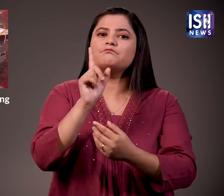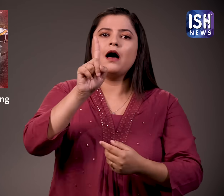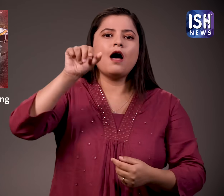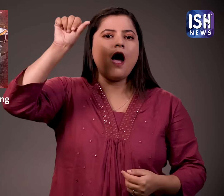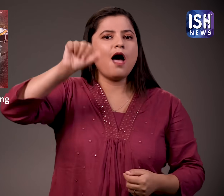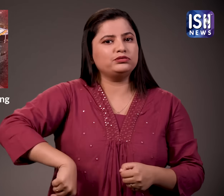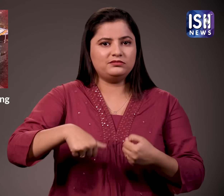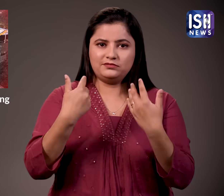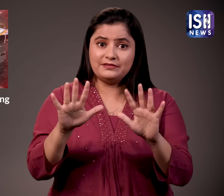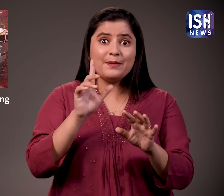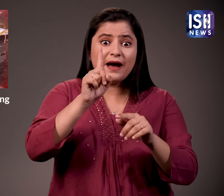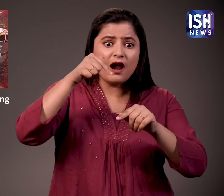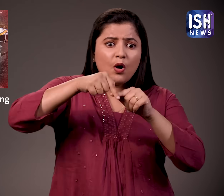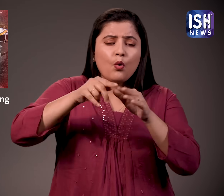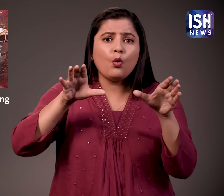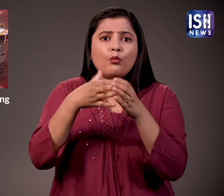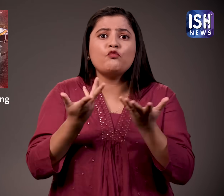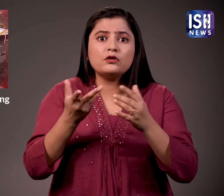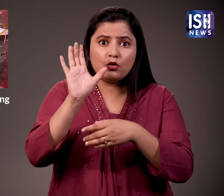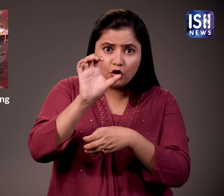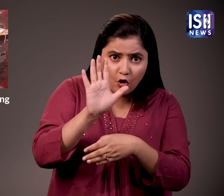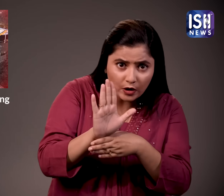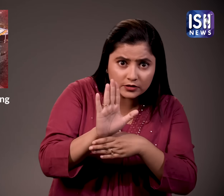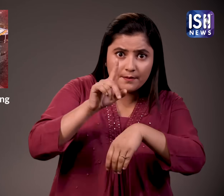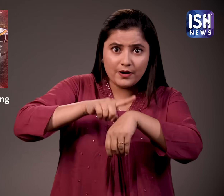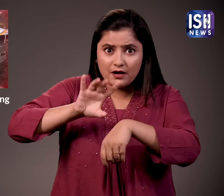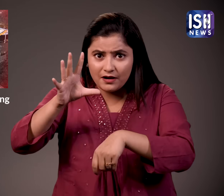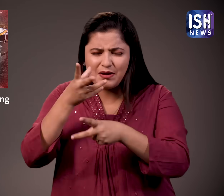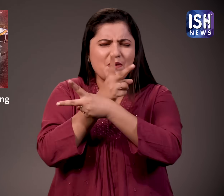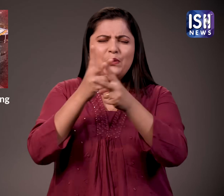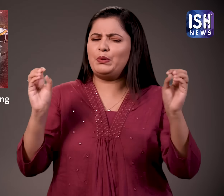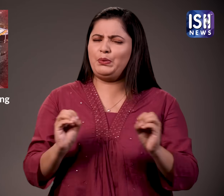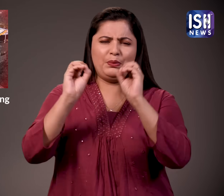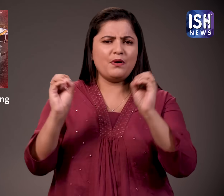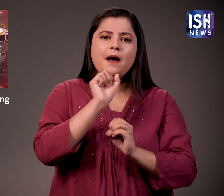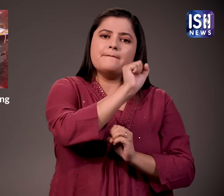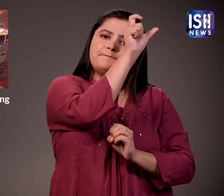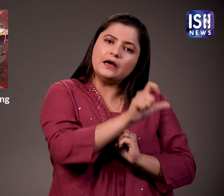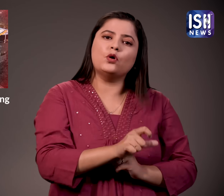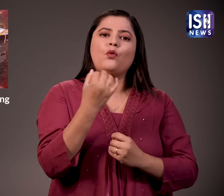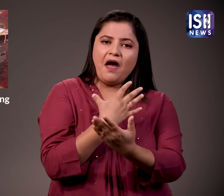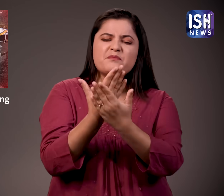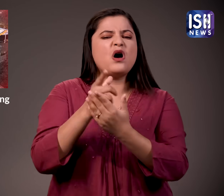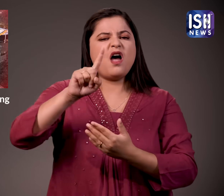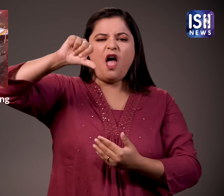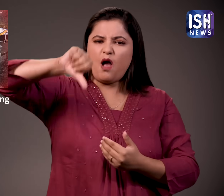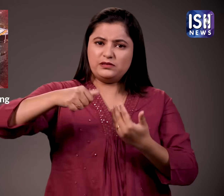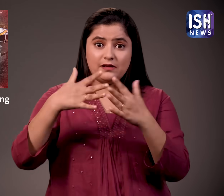But he lost the election. He had contested as an independent candidate.